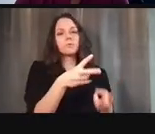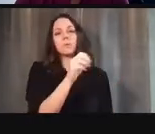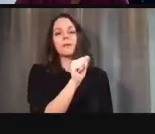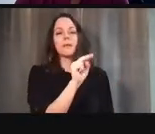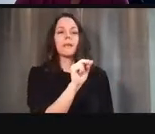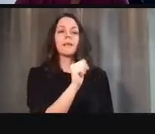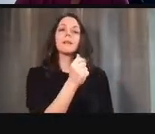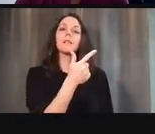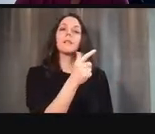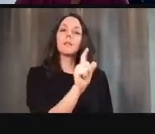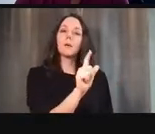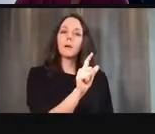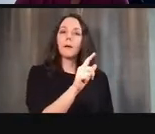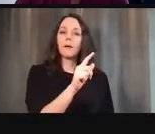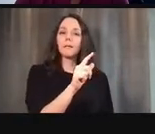So I think that's just a really unique